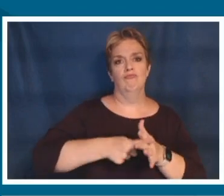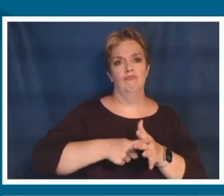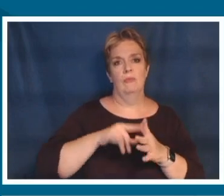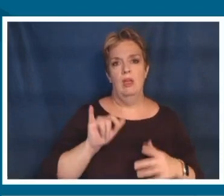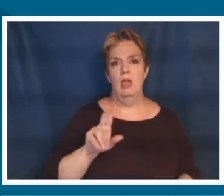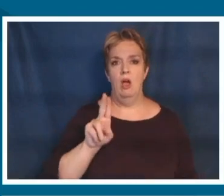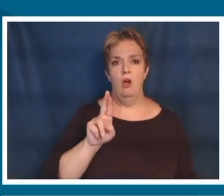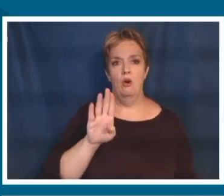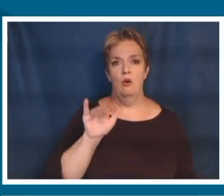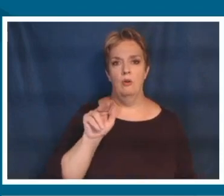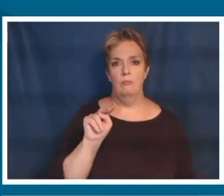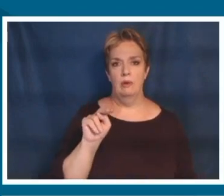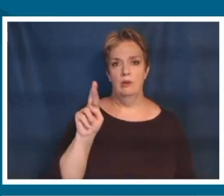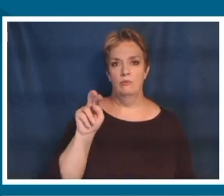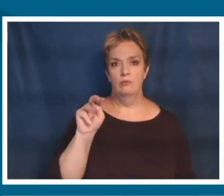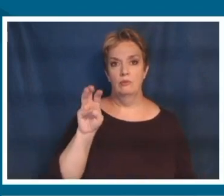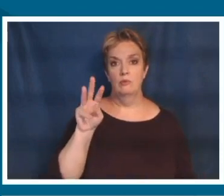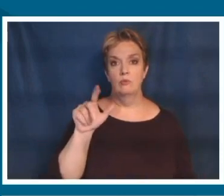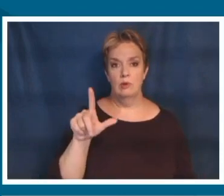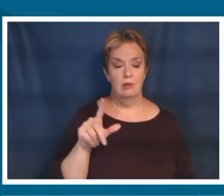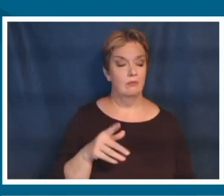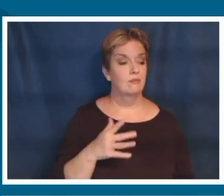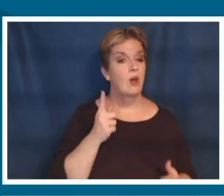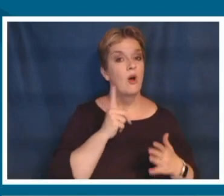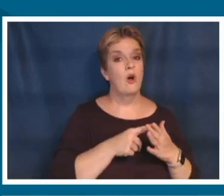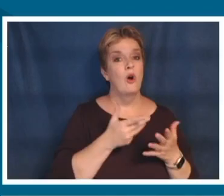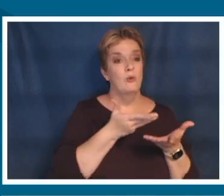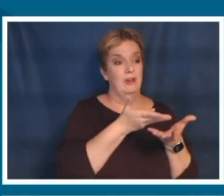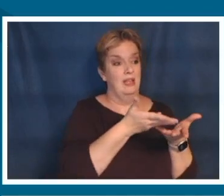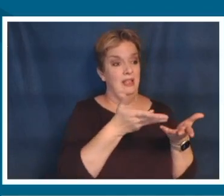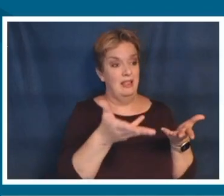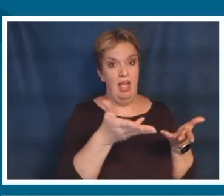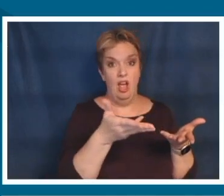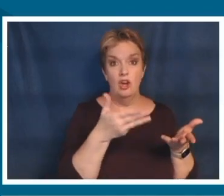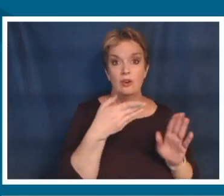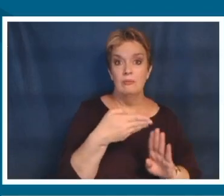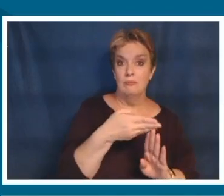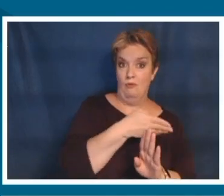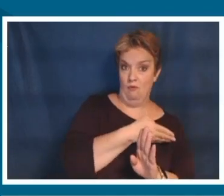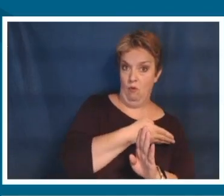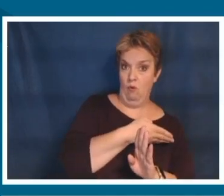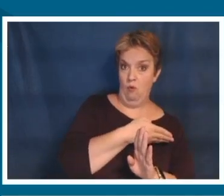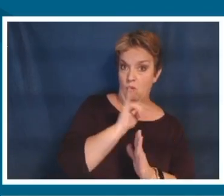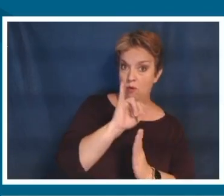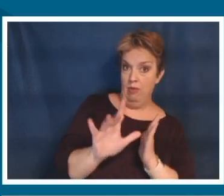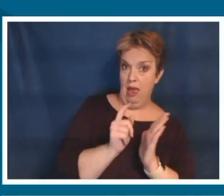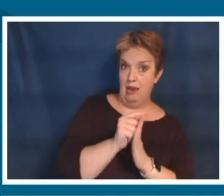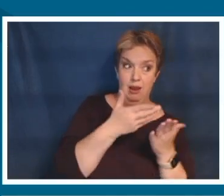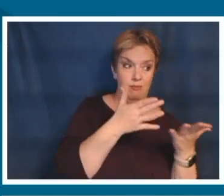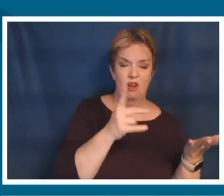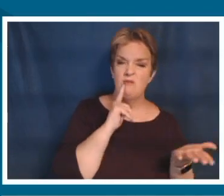existed pre-pre-bulldozing basically um and so